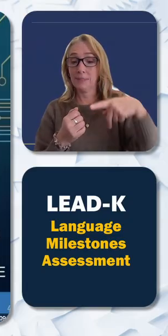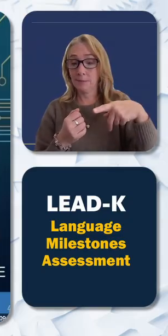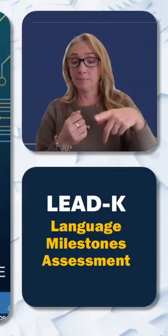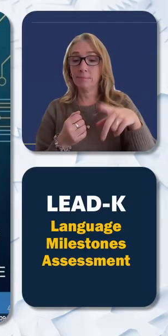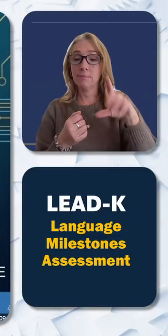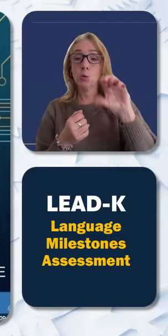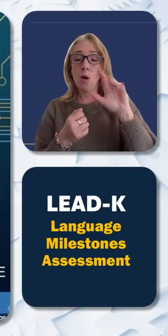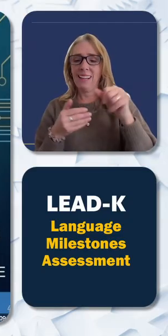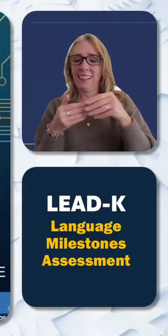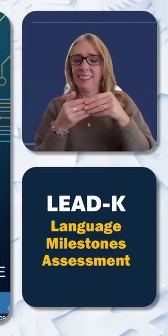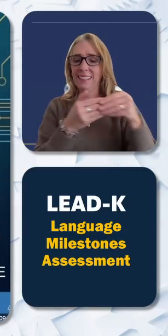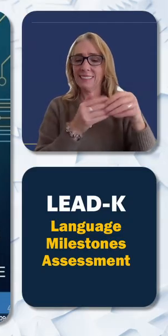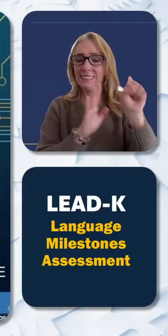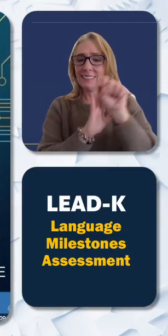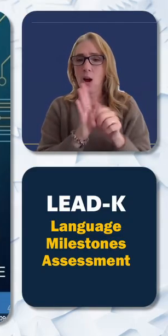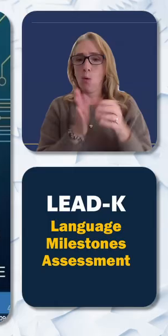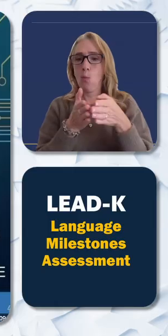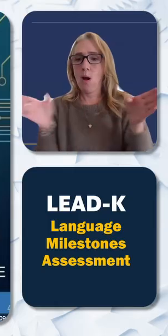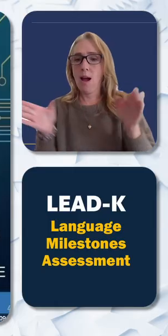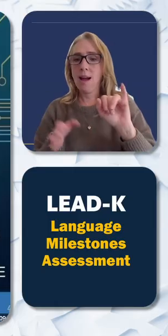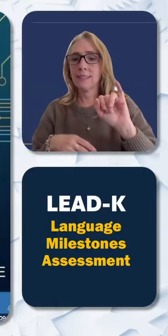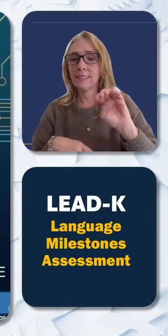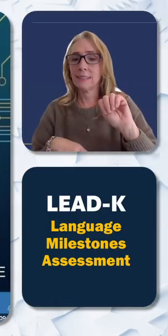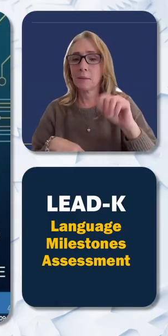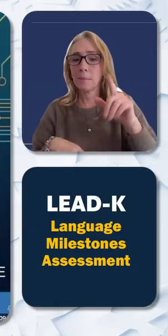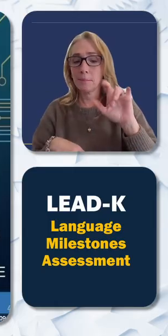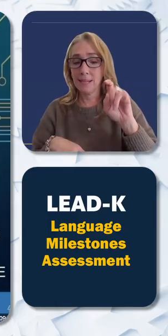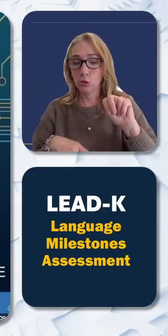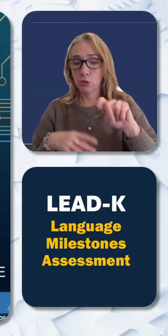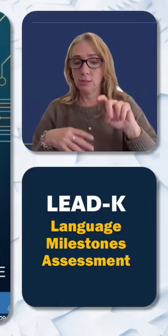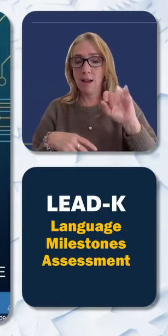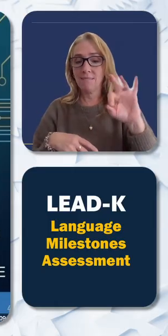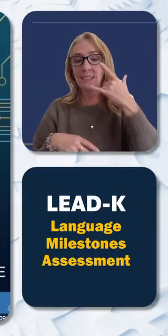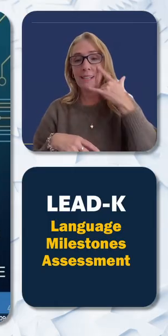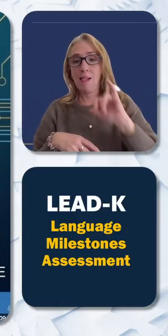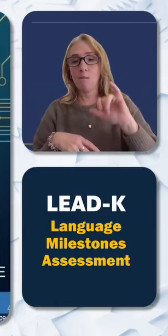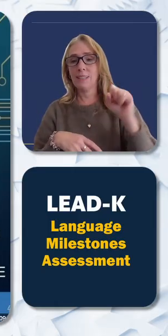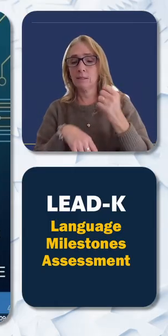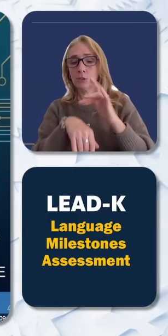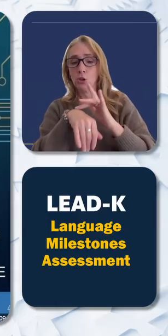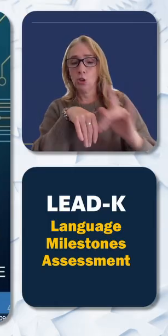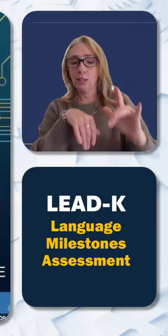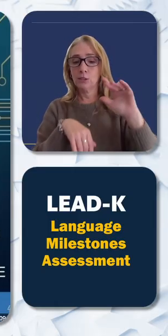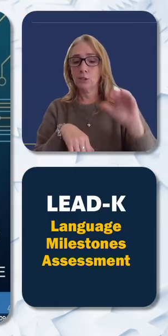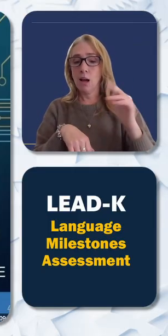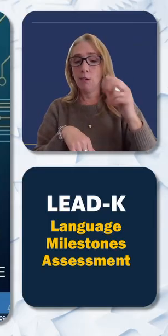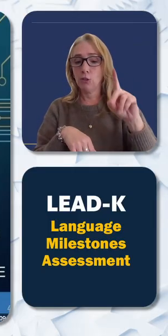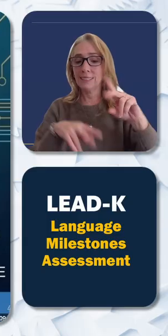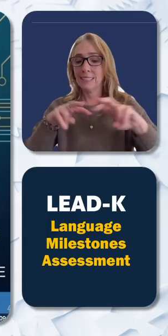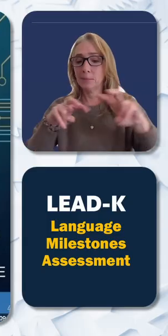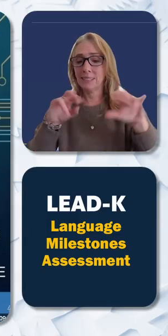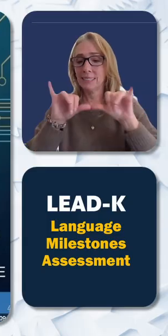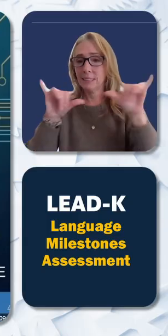At the DRDP, Cornelia leads statewide implementation of California's early